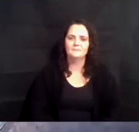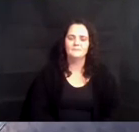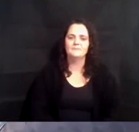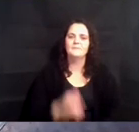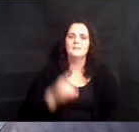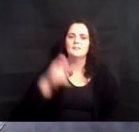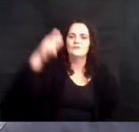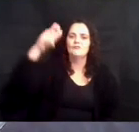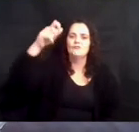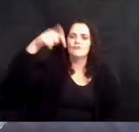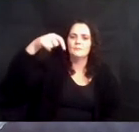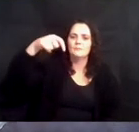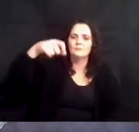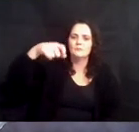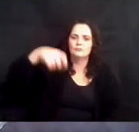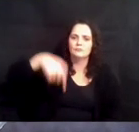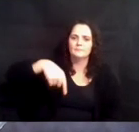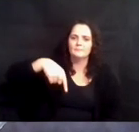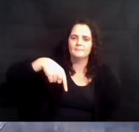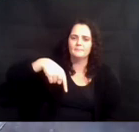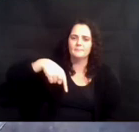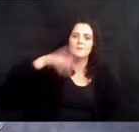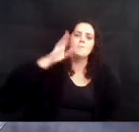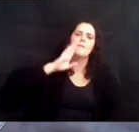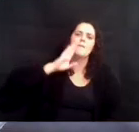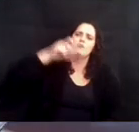little bit more and erase the previous drip.